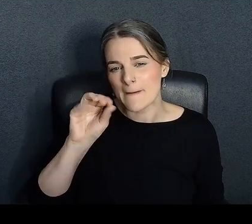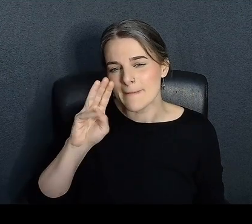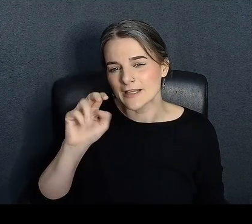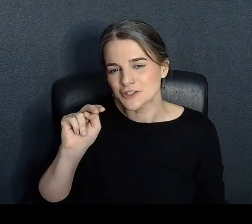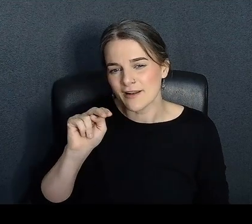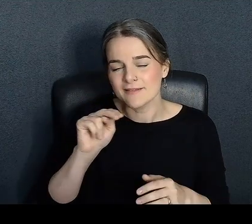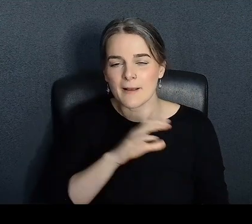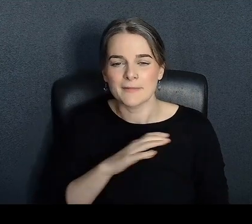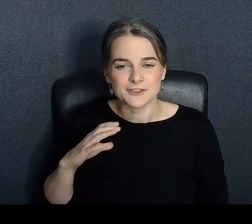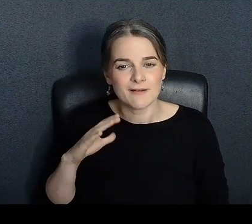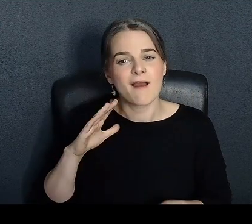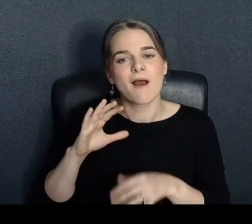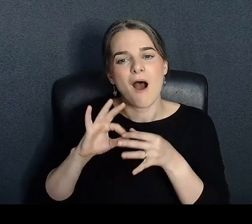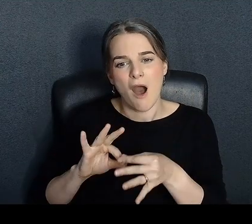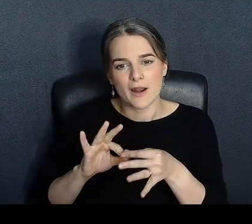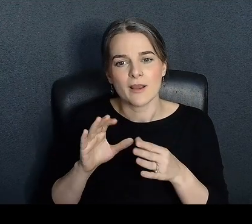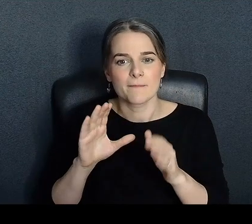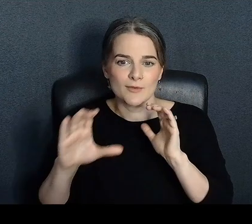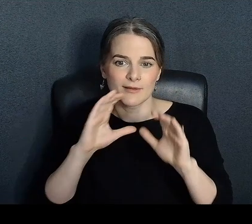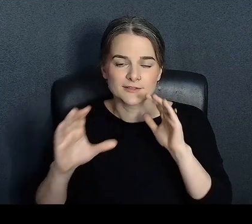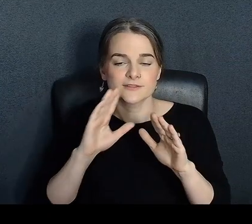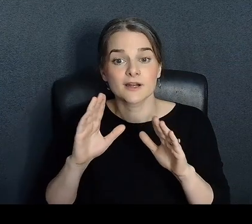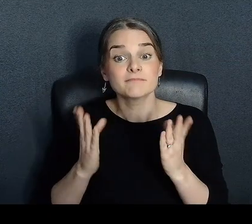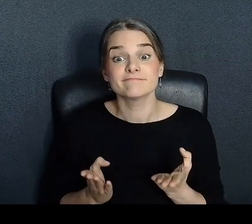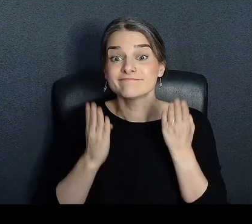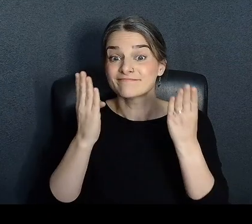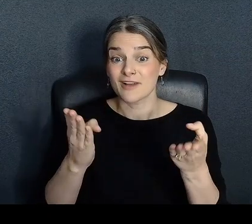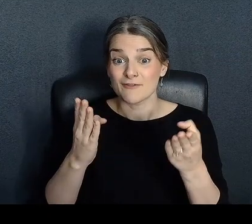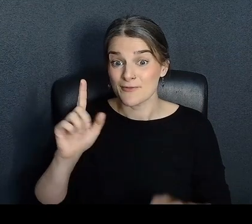So this is offered federally.